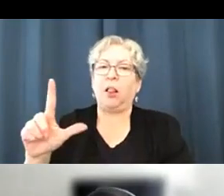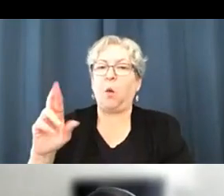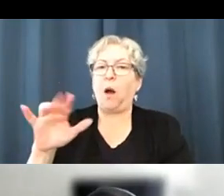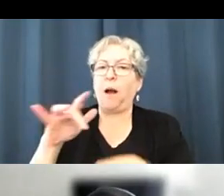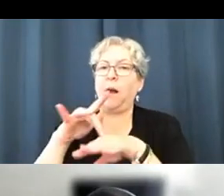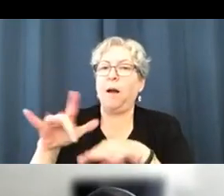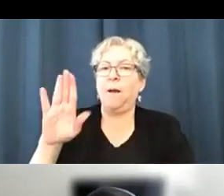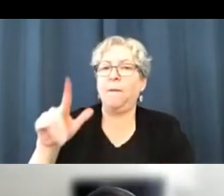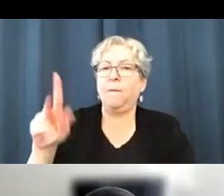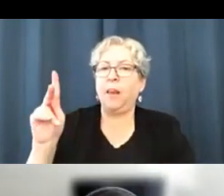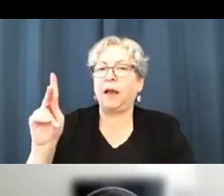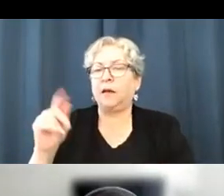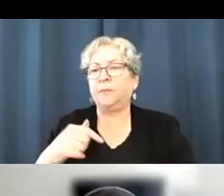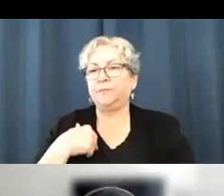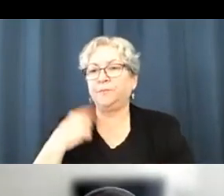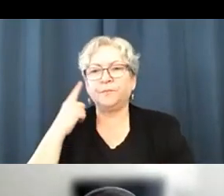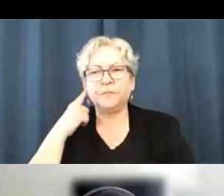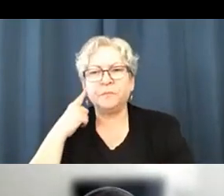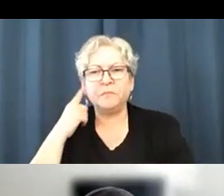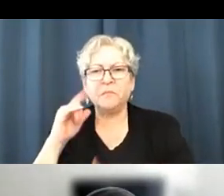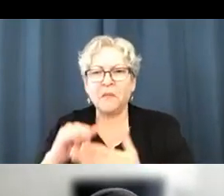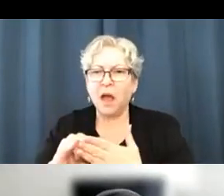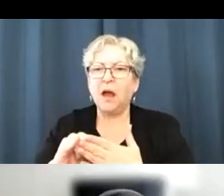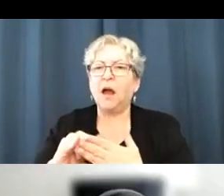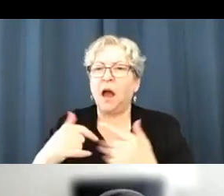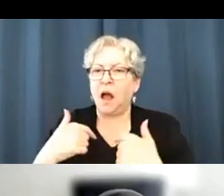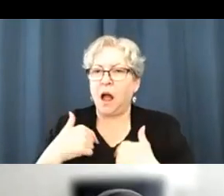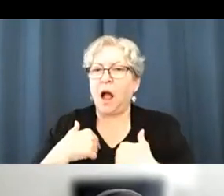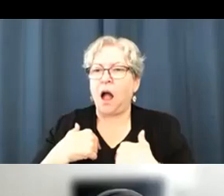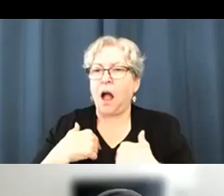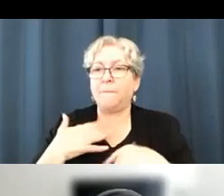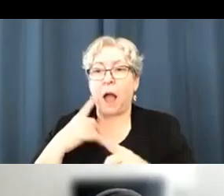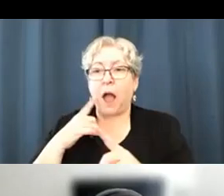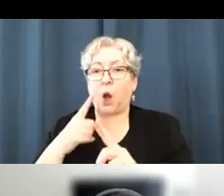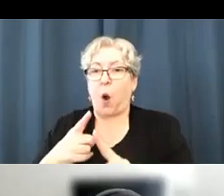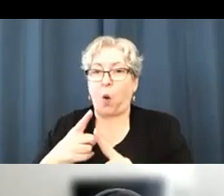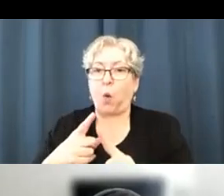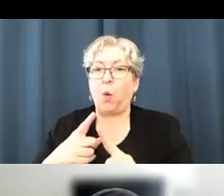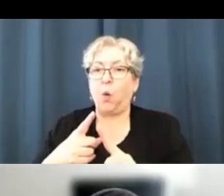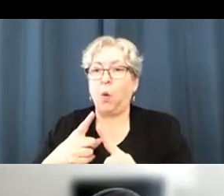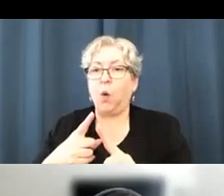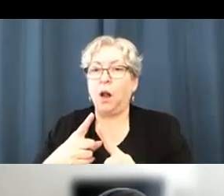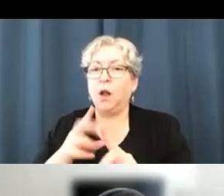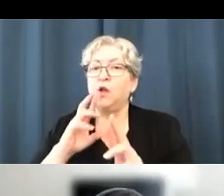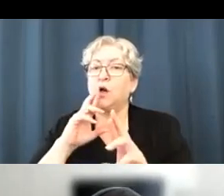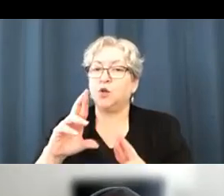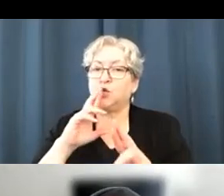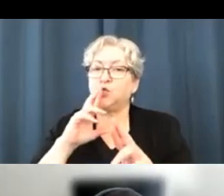So, if I do hear these things, my goal is to report these two issues.